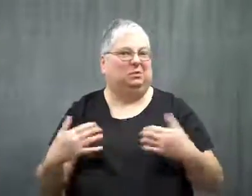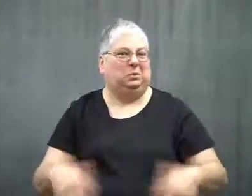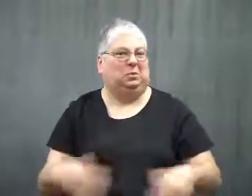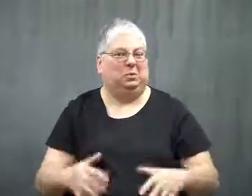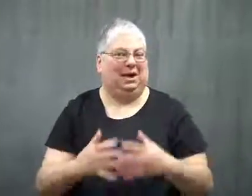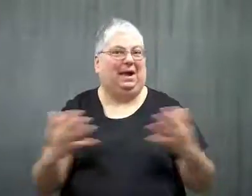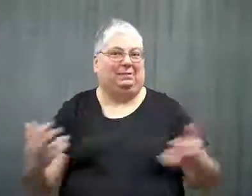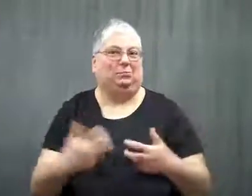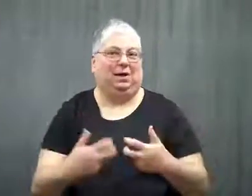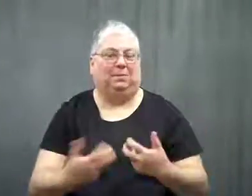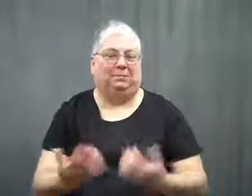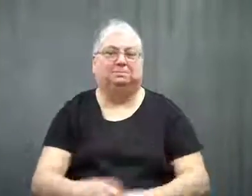That creates a lot of problems.